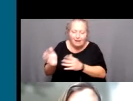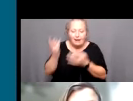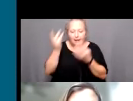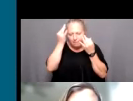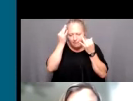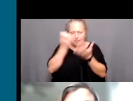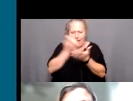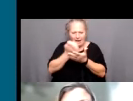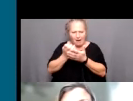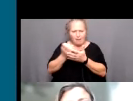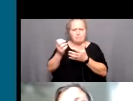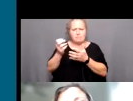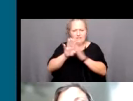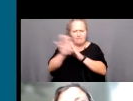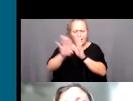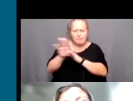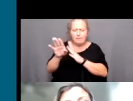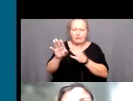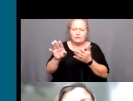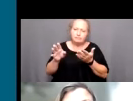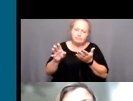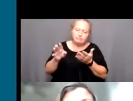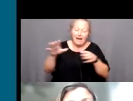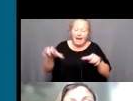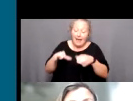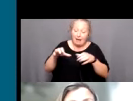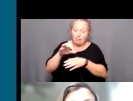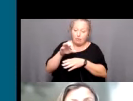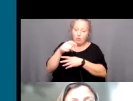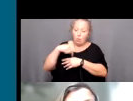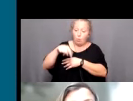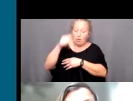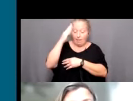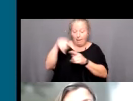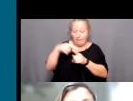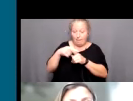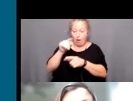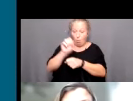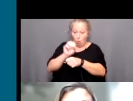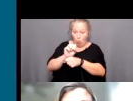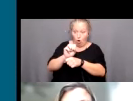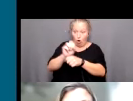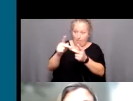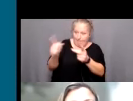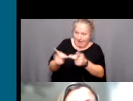development. Well, at labor when we think about workforce and the workplace, we call